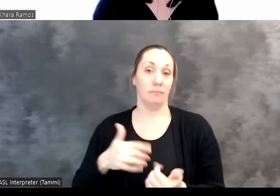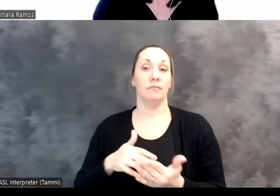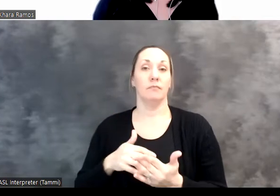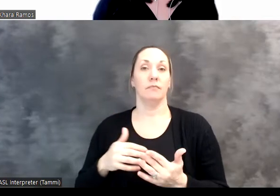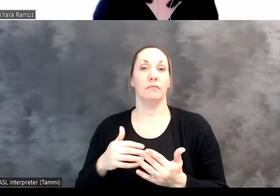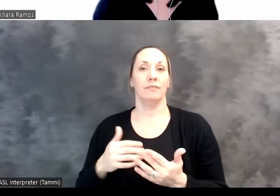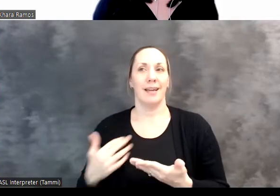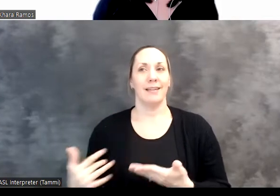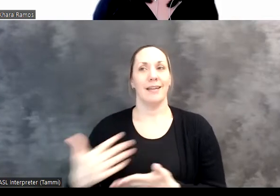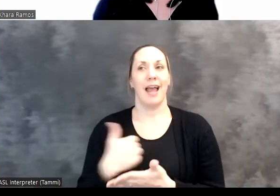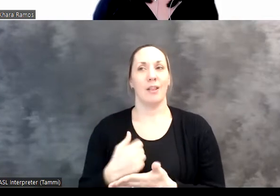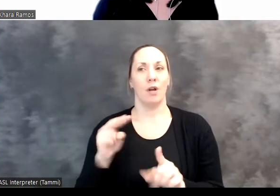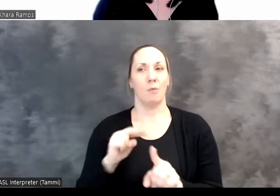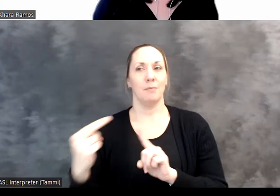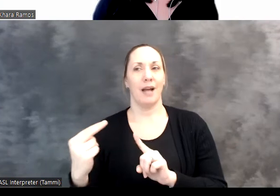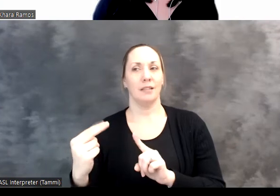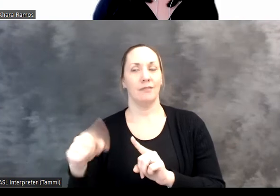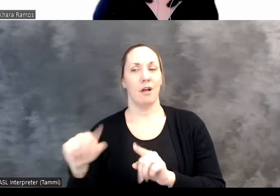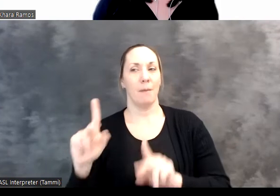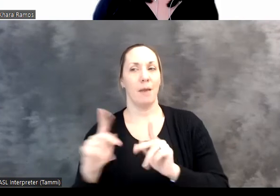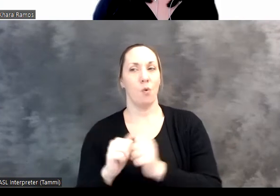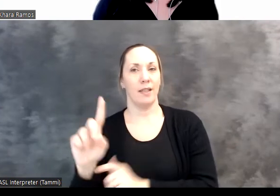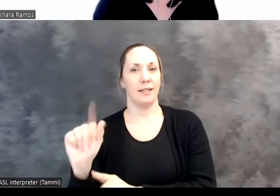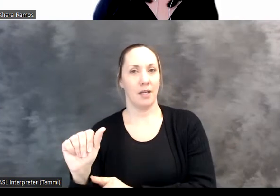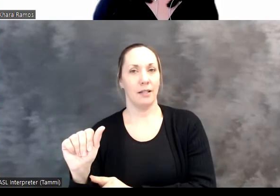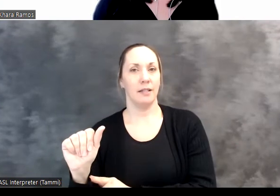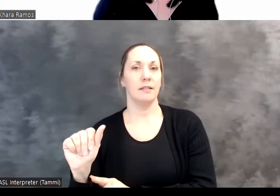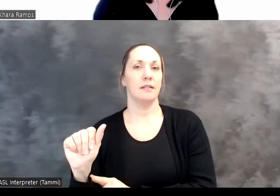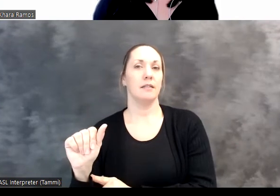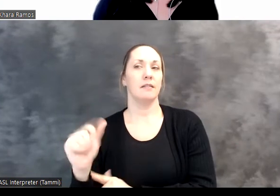any of this, oftentimes -- I'm speaking from my own experience